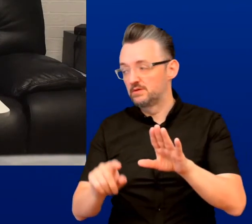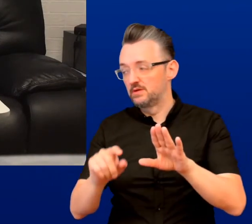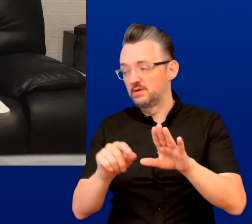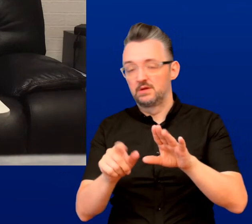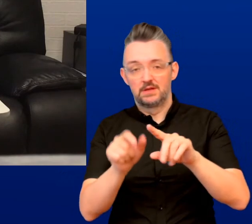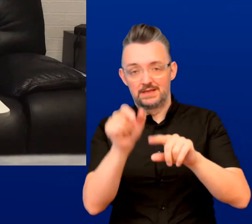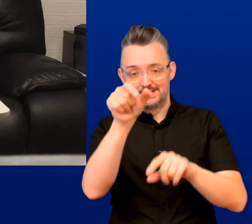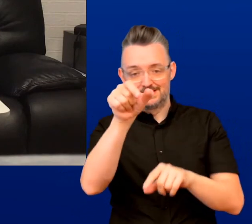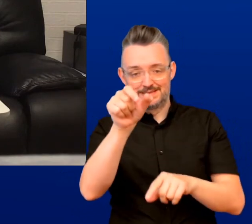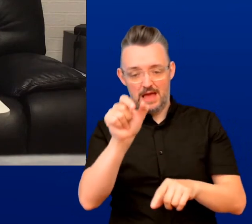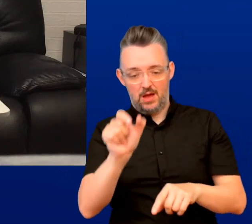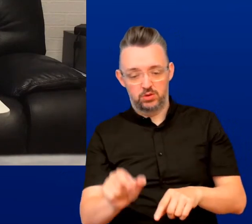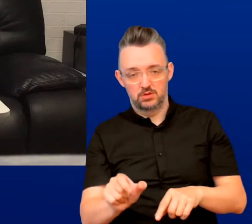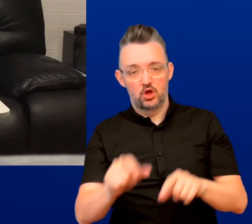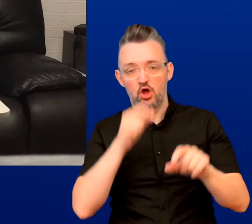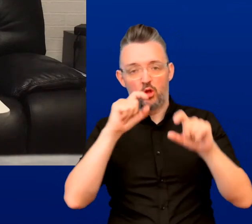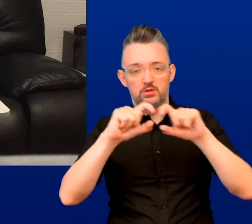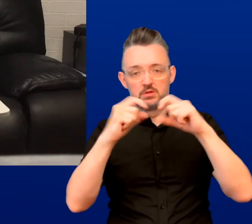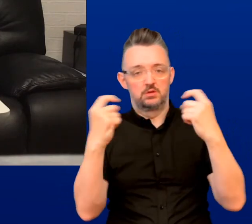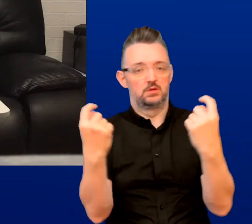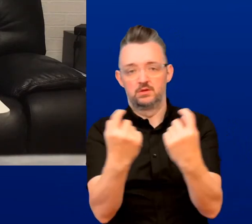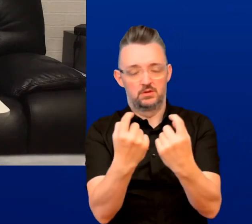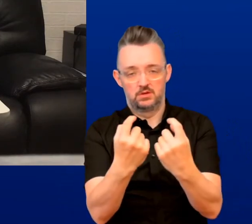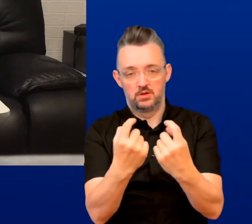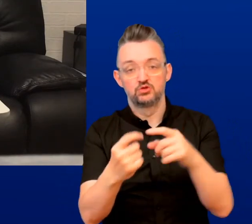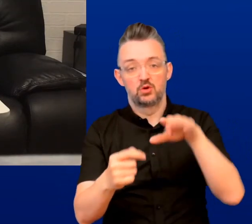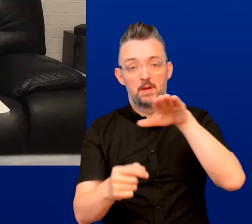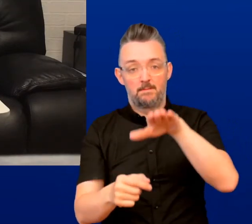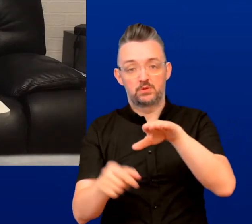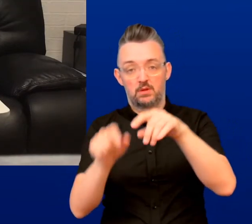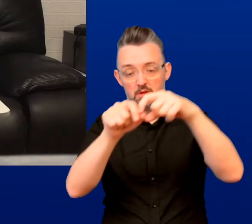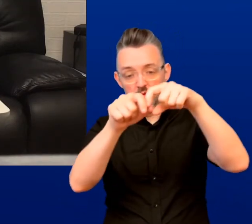vertically down, radiating out from the base.